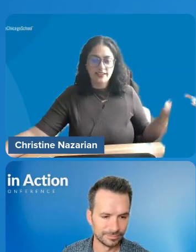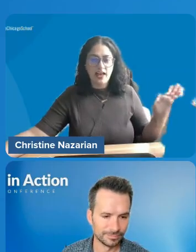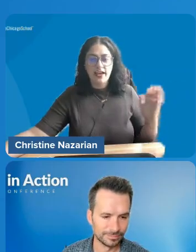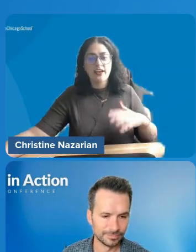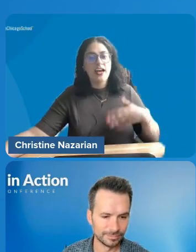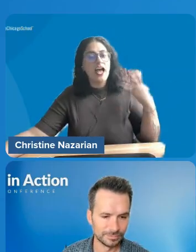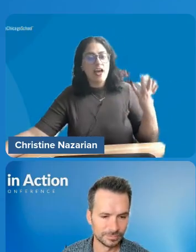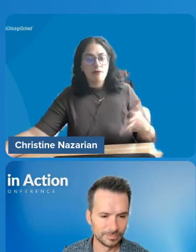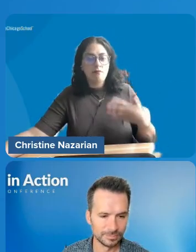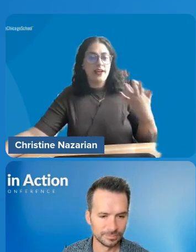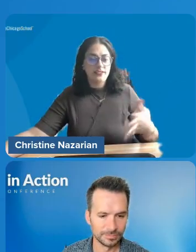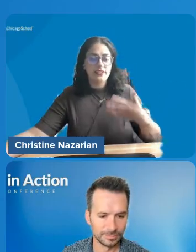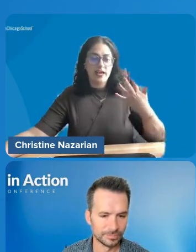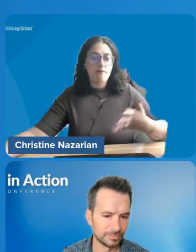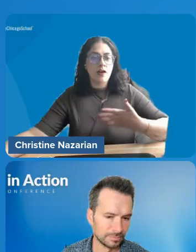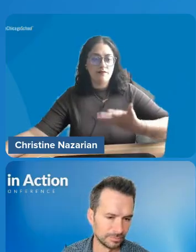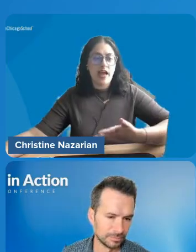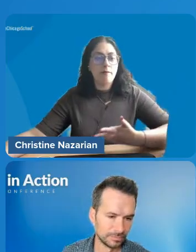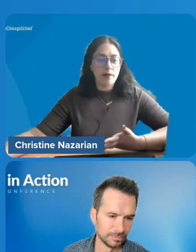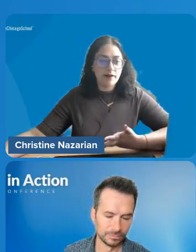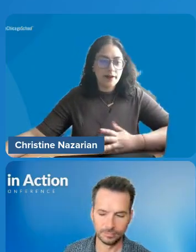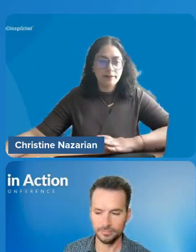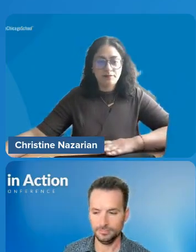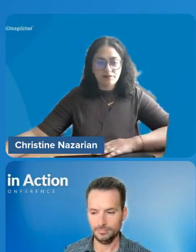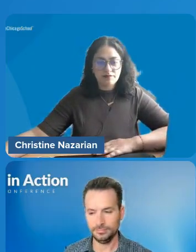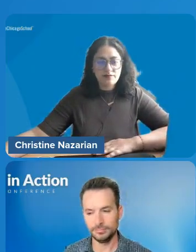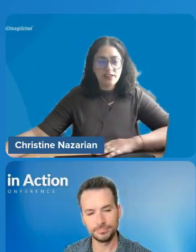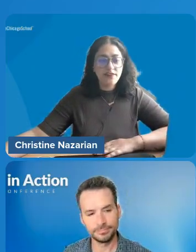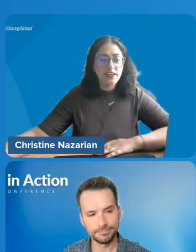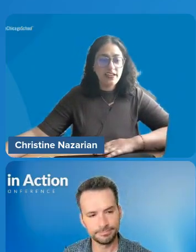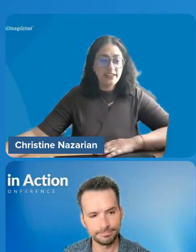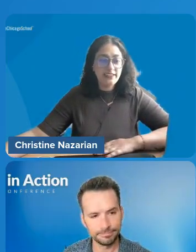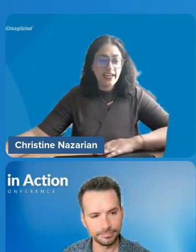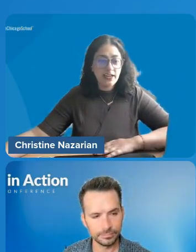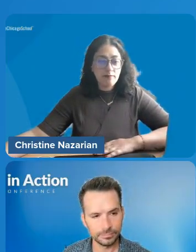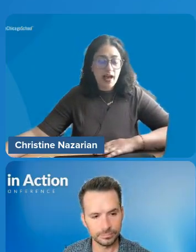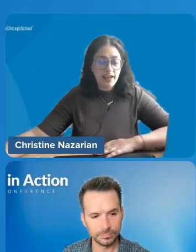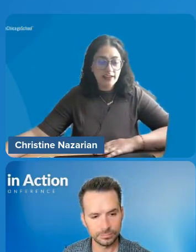like and reminding them of that barrier. The data bias,